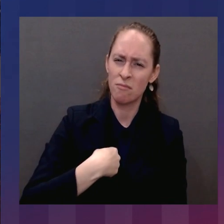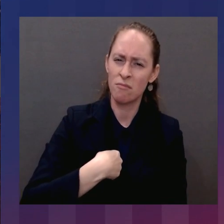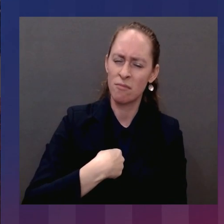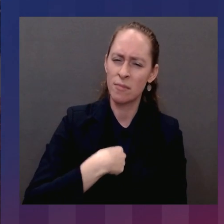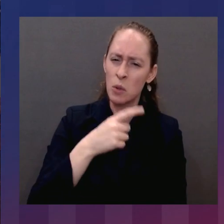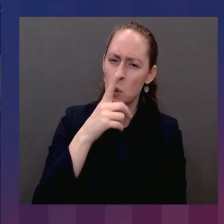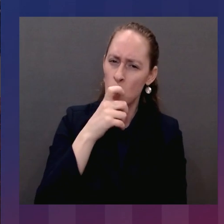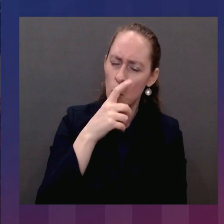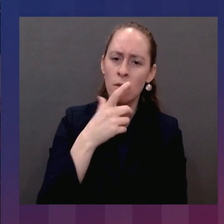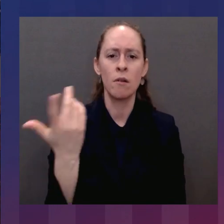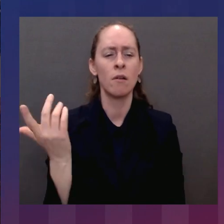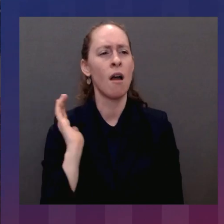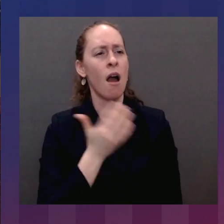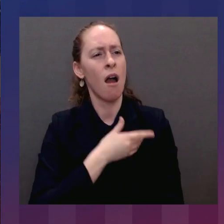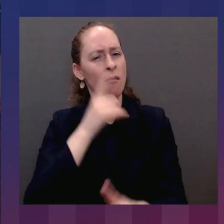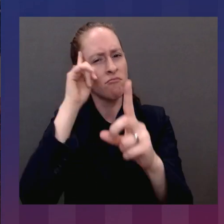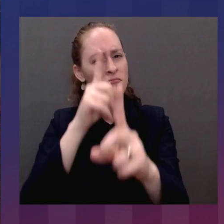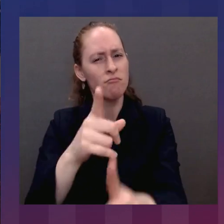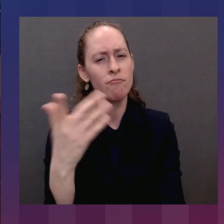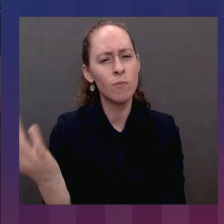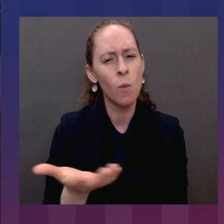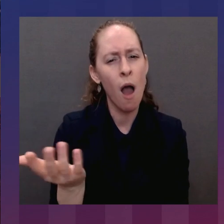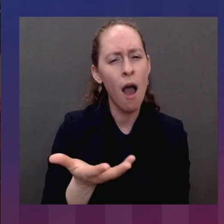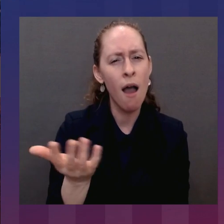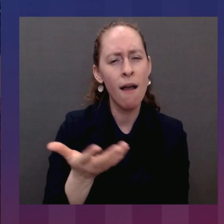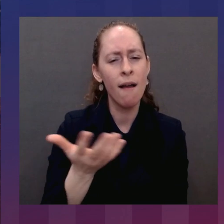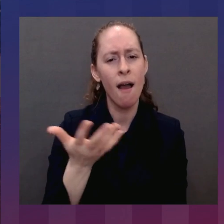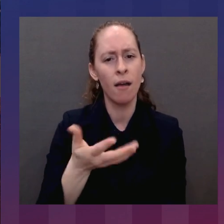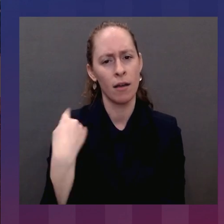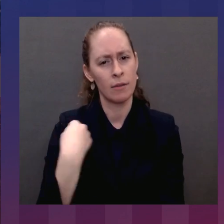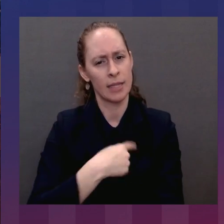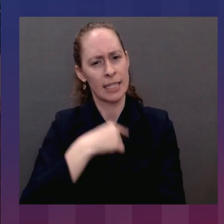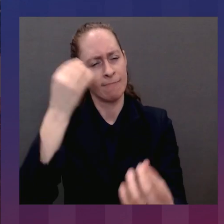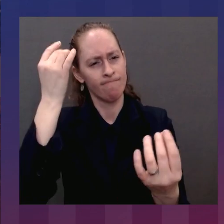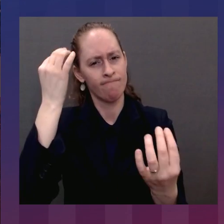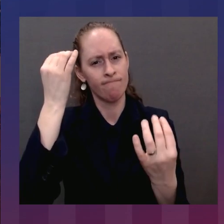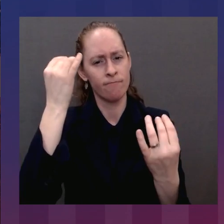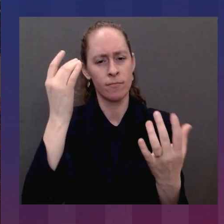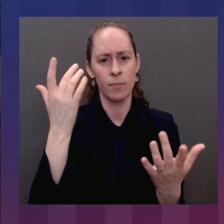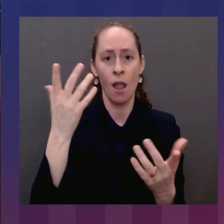Well I know this nation. We will meet the test. Protect freedom and liberty,